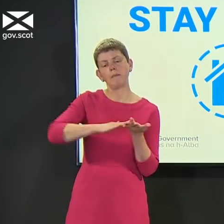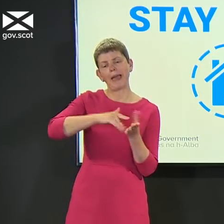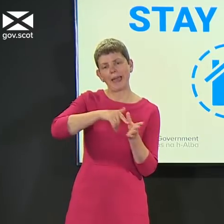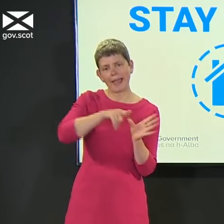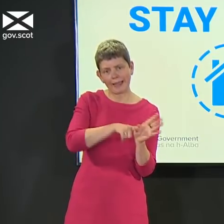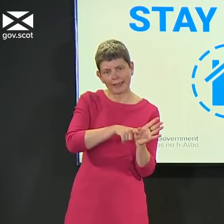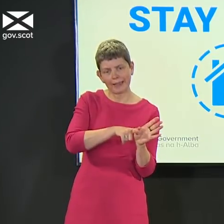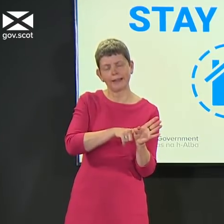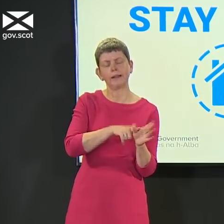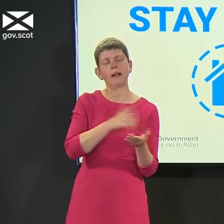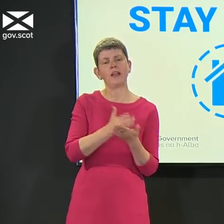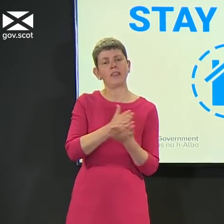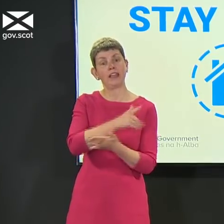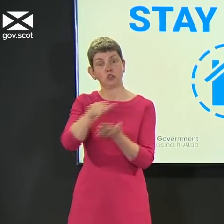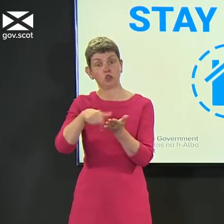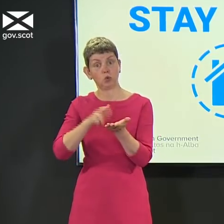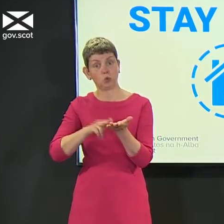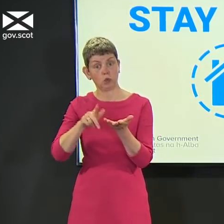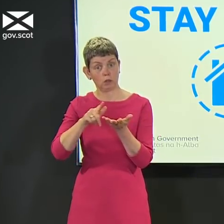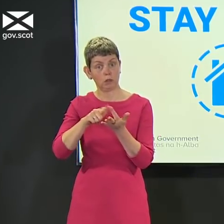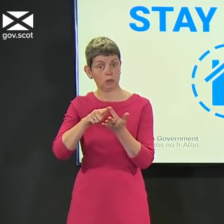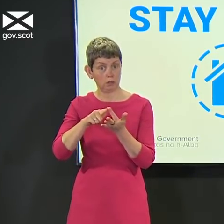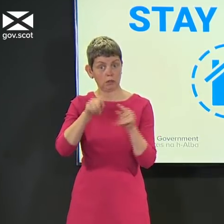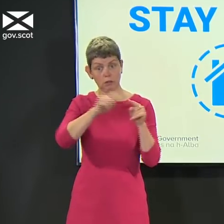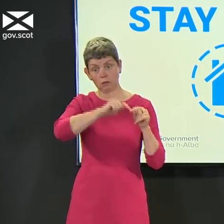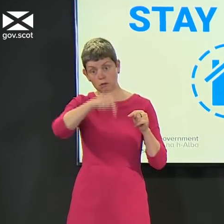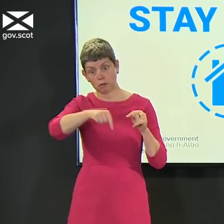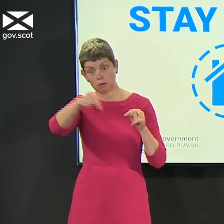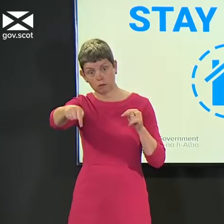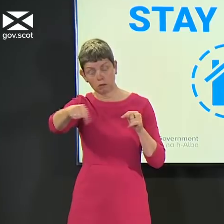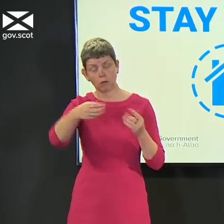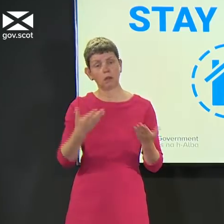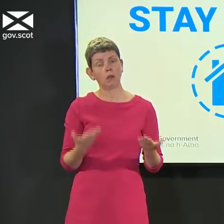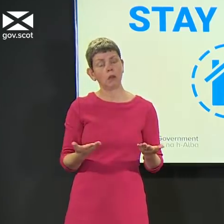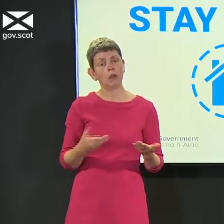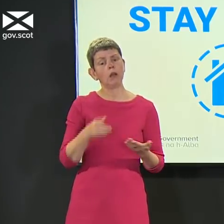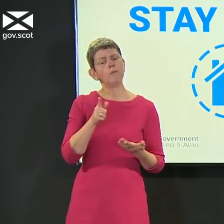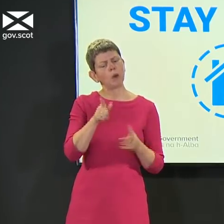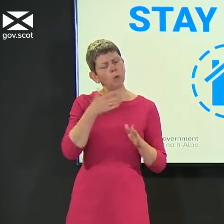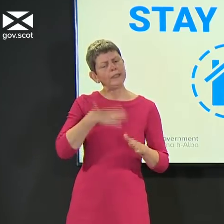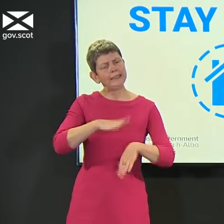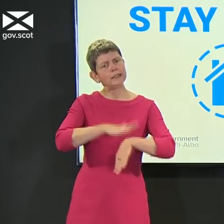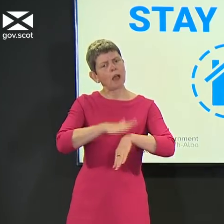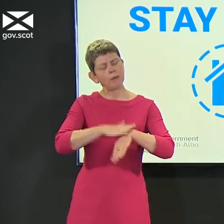particularly given the need to have a a period of time to assess changes before we make other big